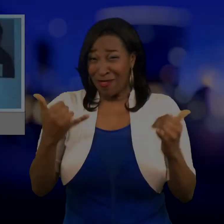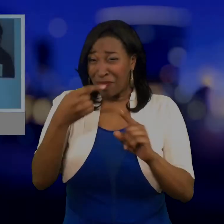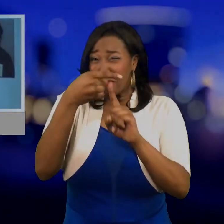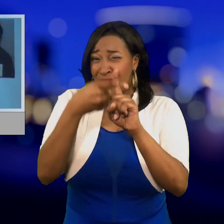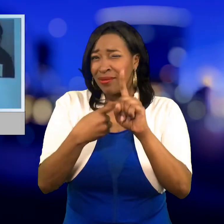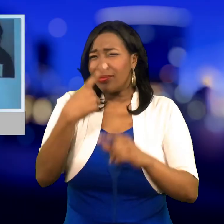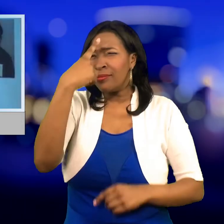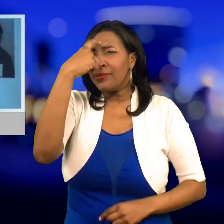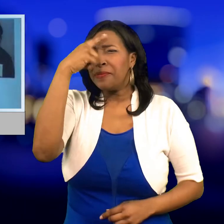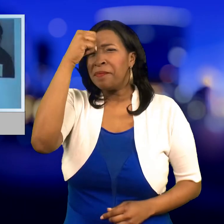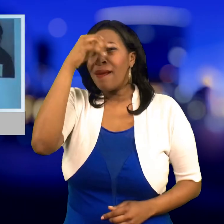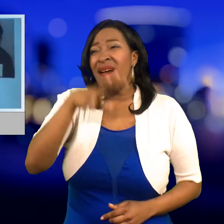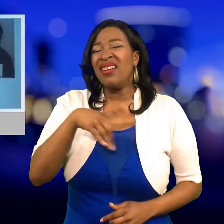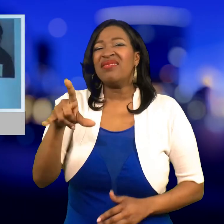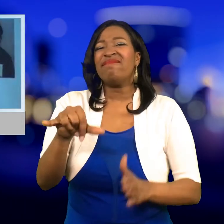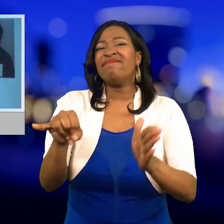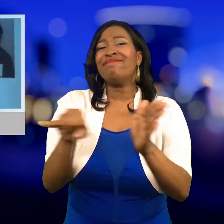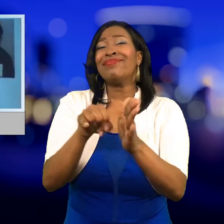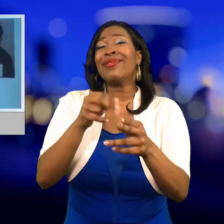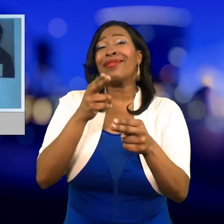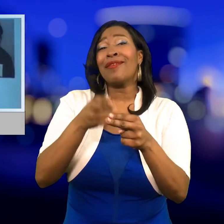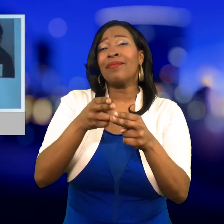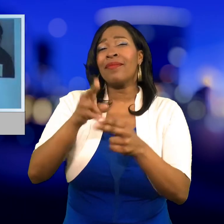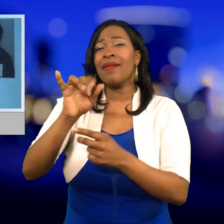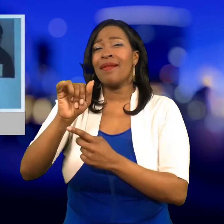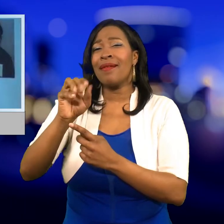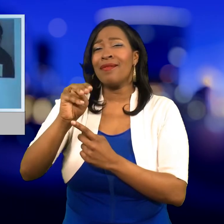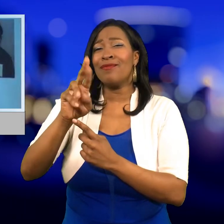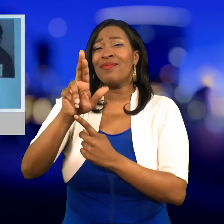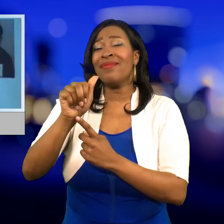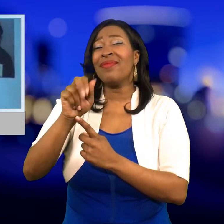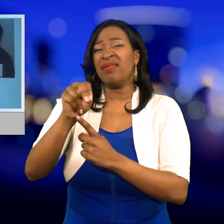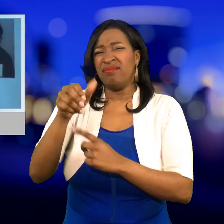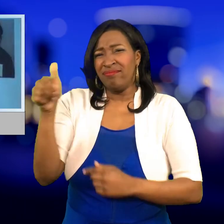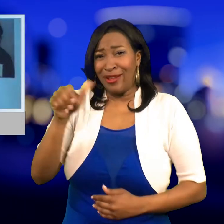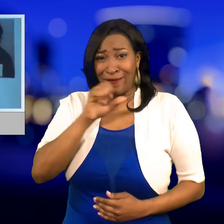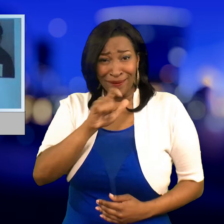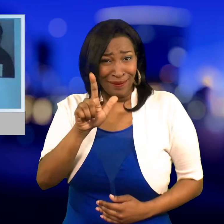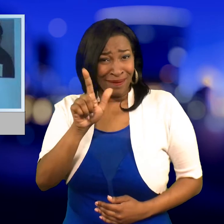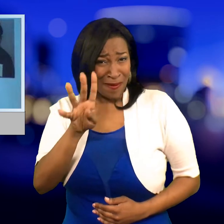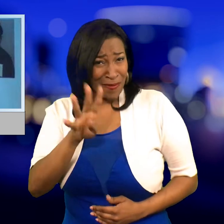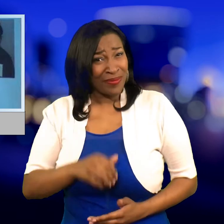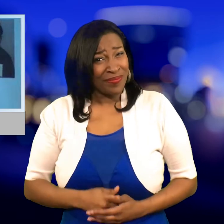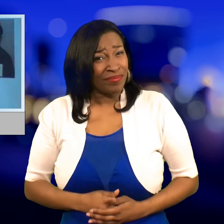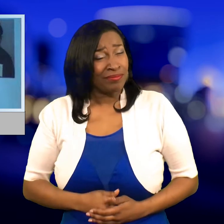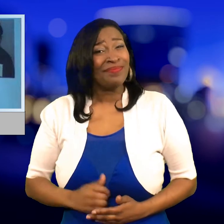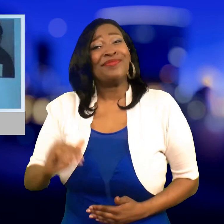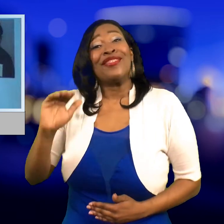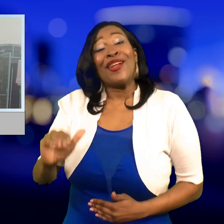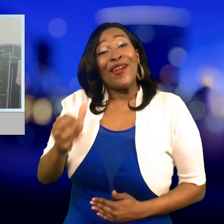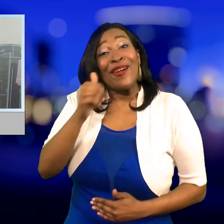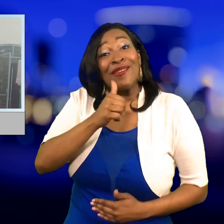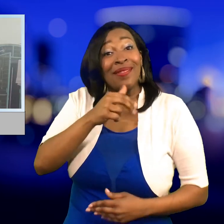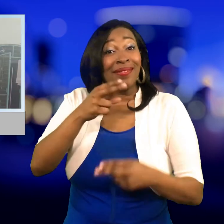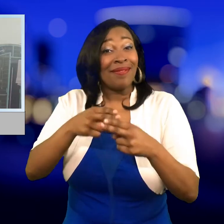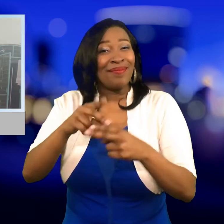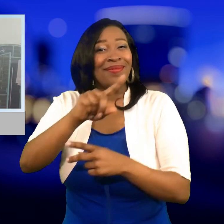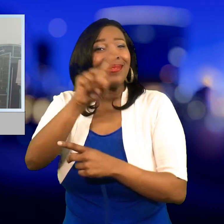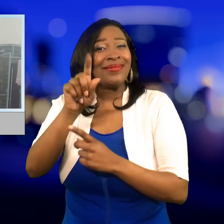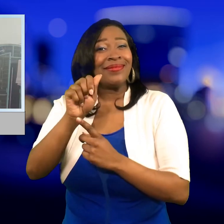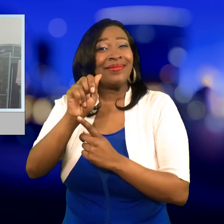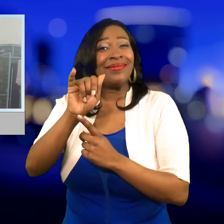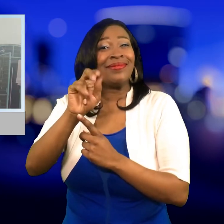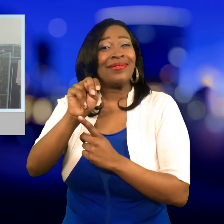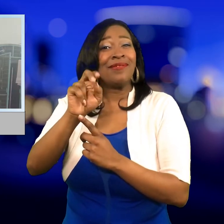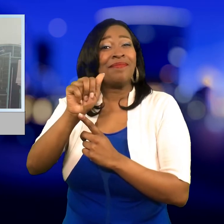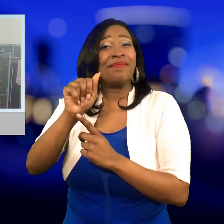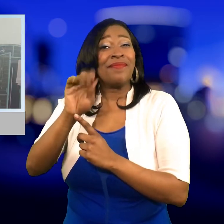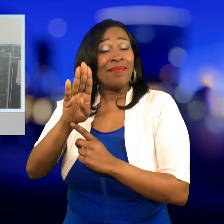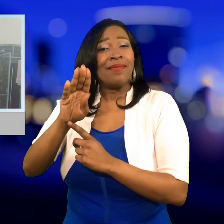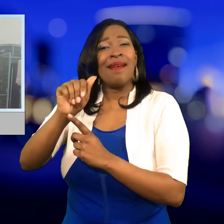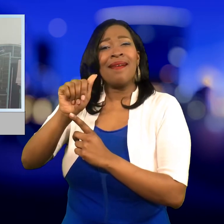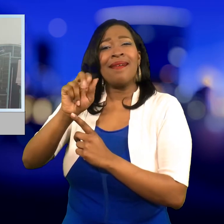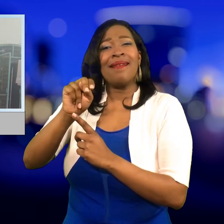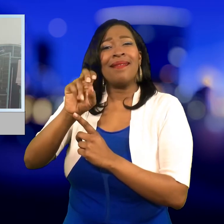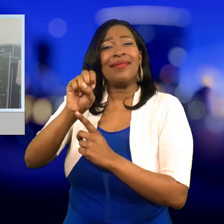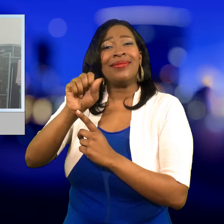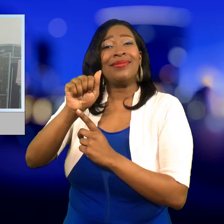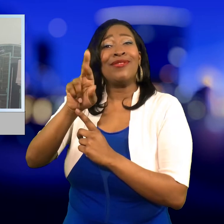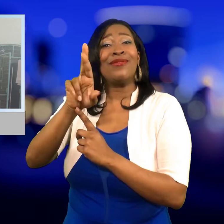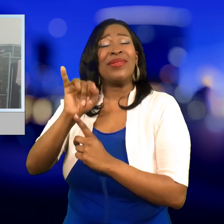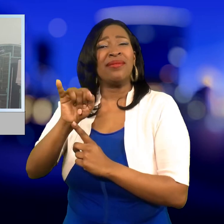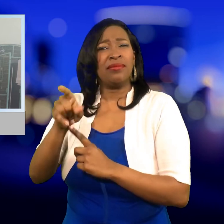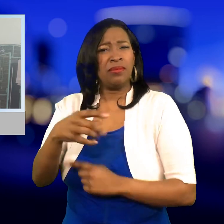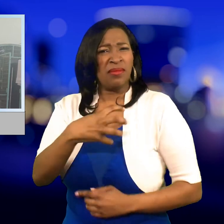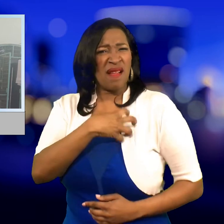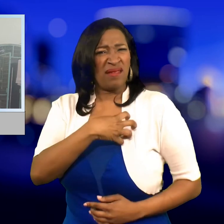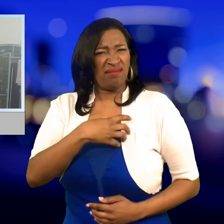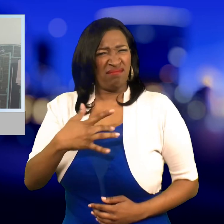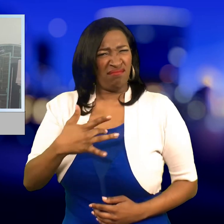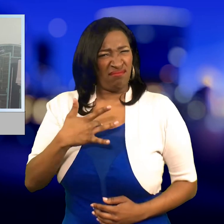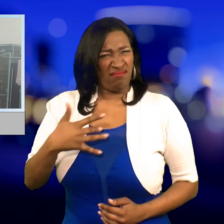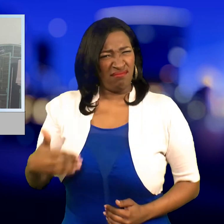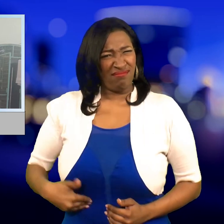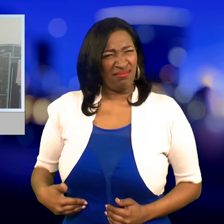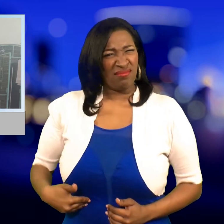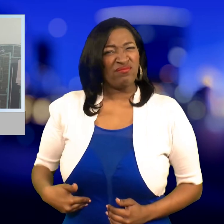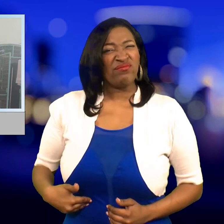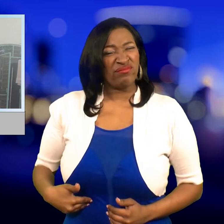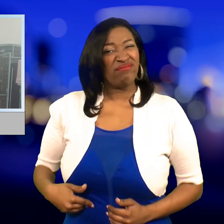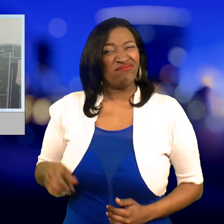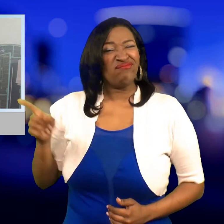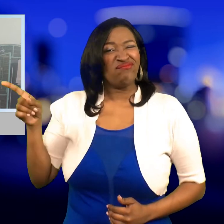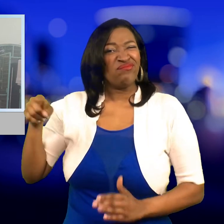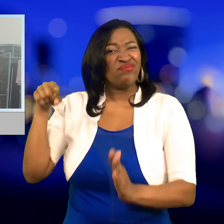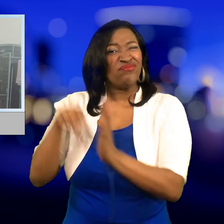Pakistani police say a 24-year old man, identified only as "Imran", is believed to have killed Zainab Ansari